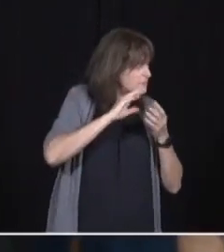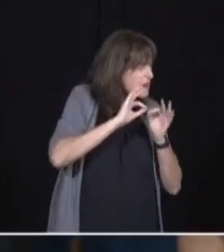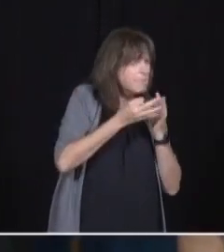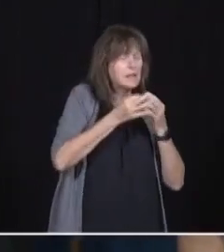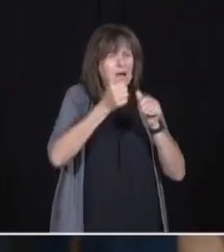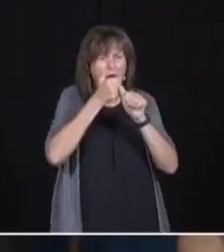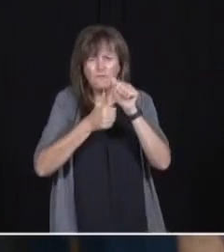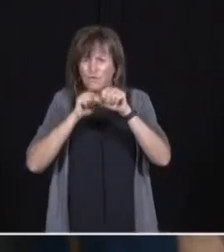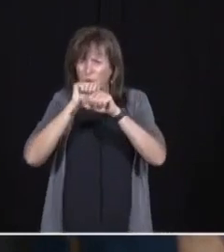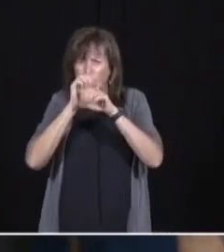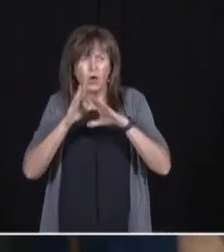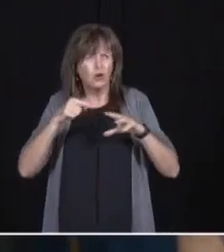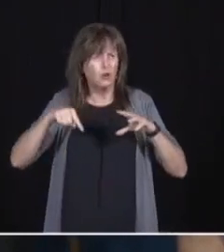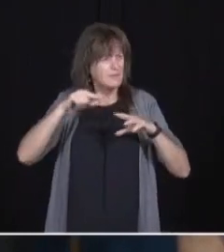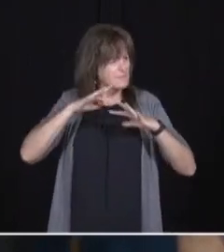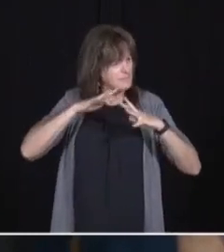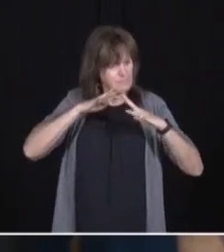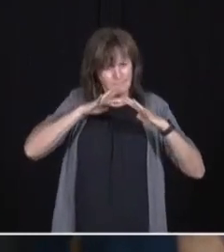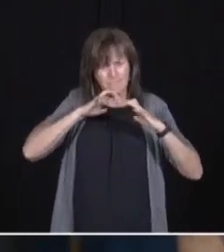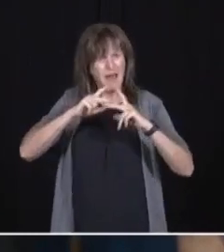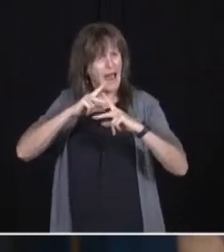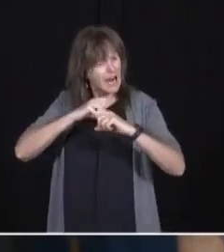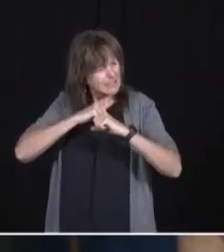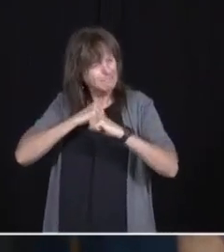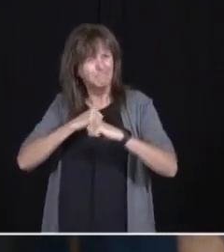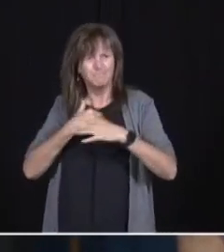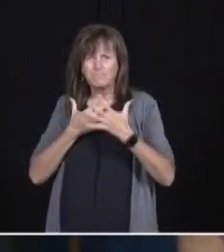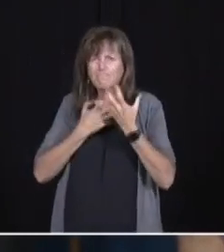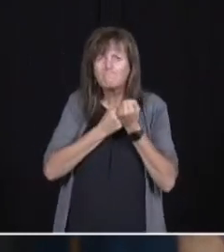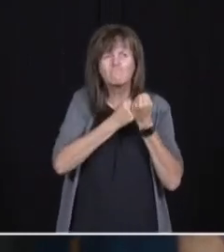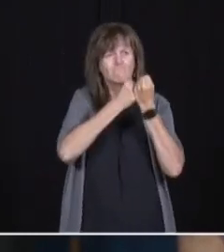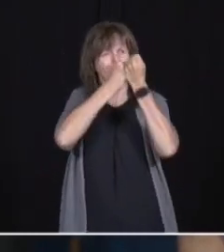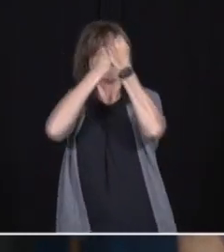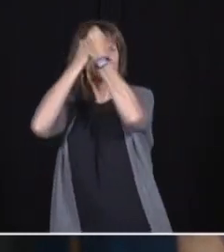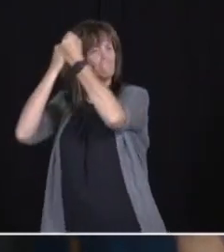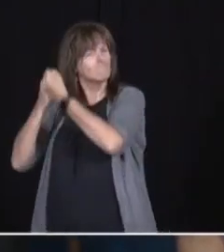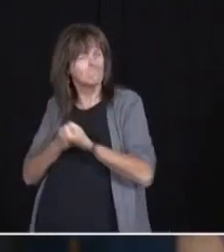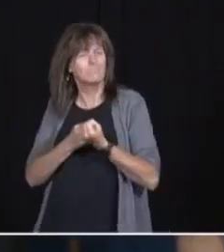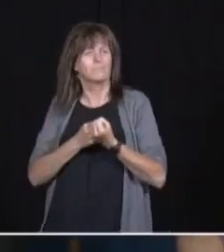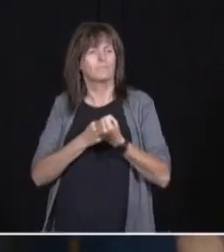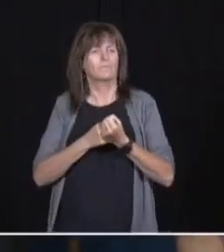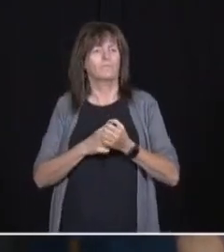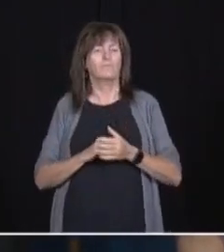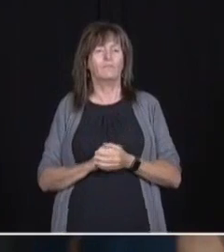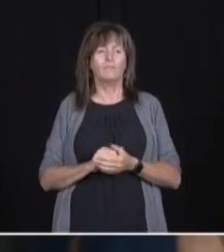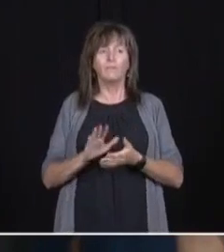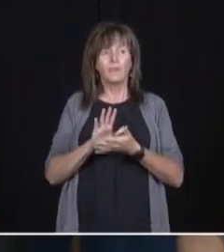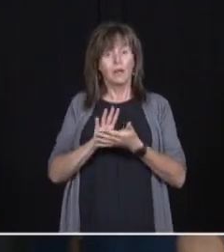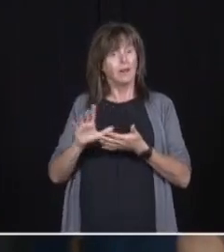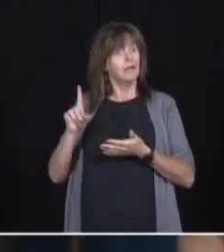on their feet. No matter where you live, we will be there to support you. We will have your back.